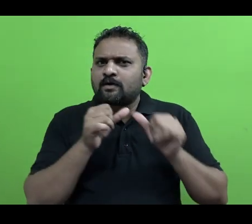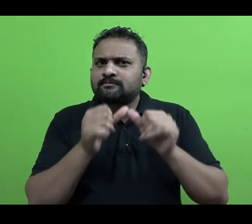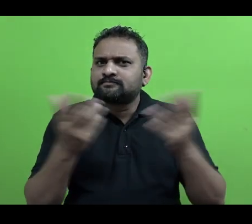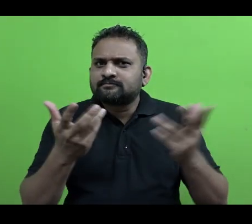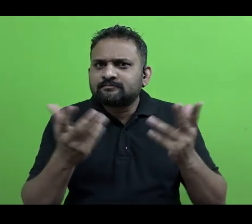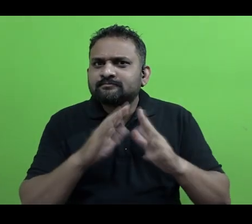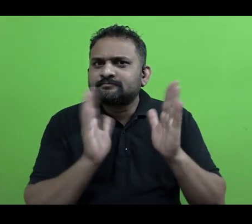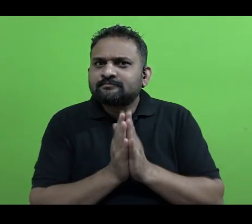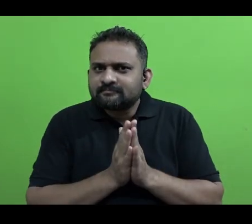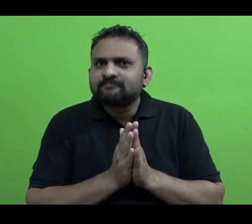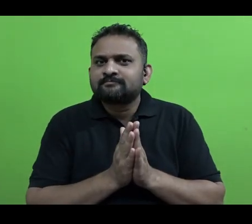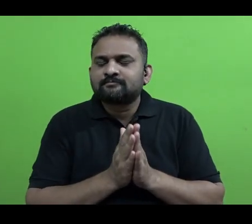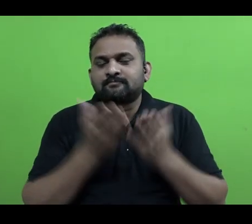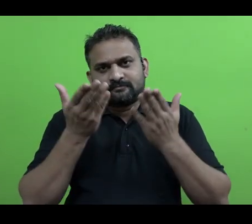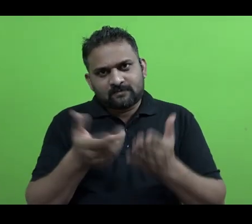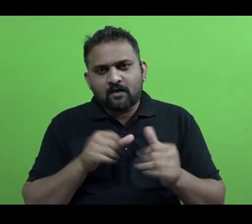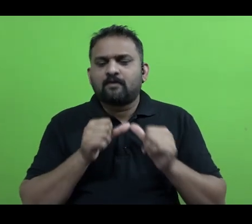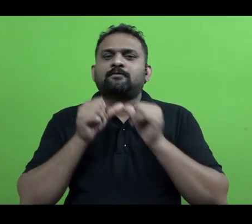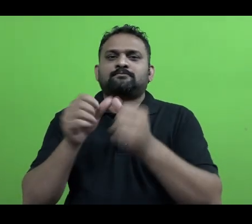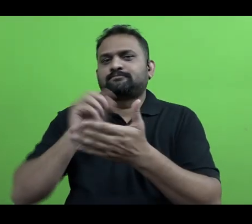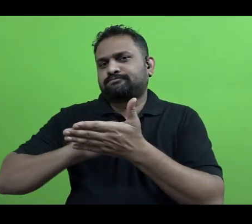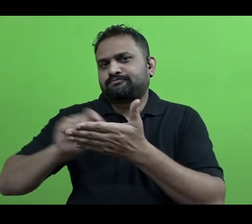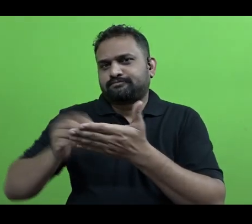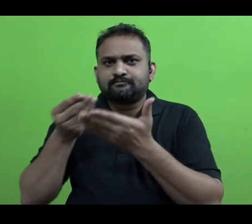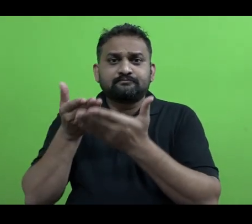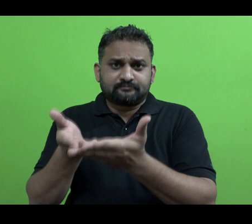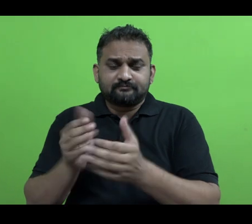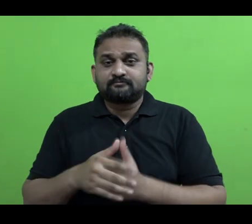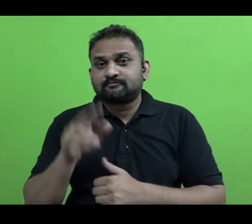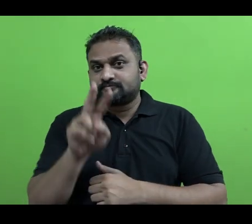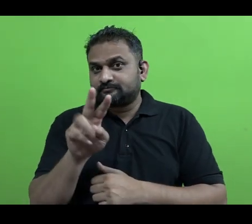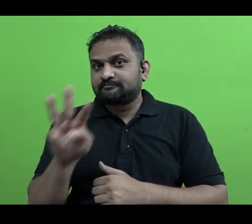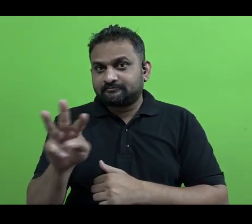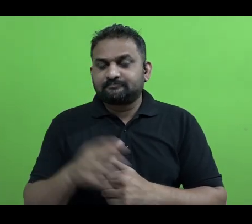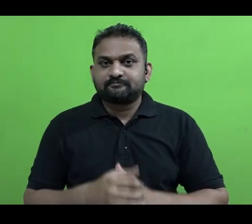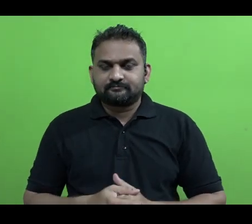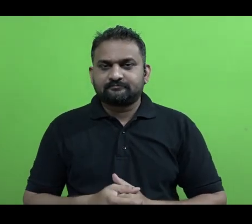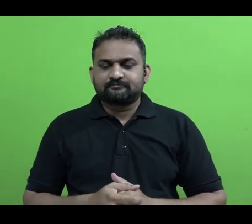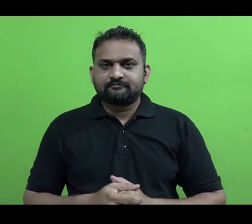we know what the answer is. So let's write the answer there - twenty three.